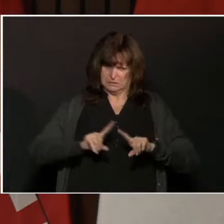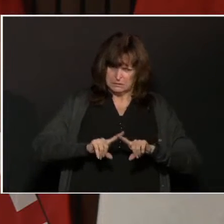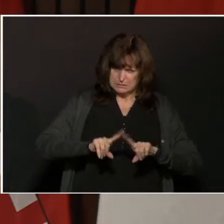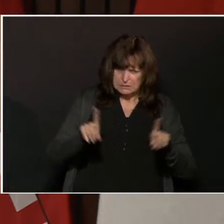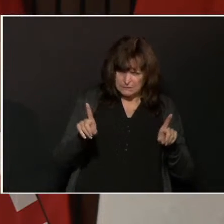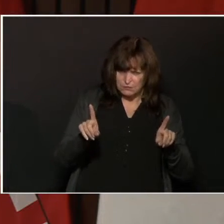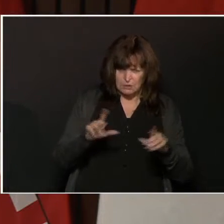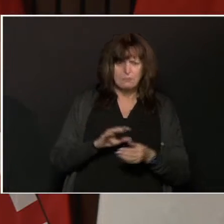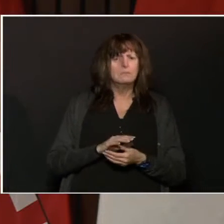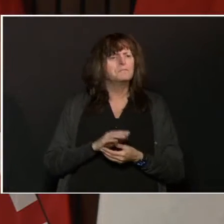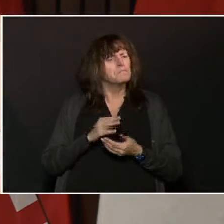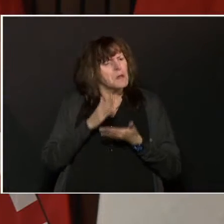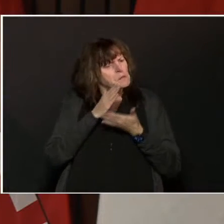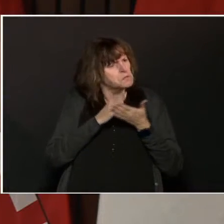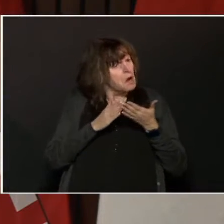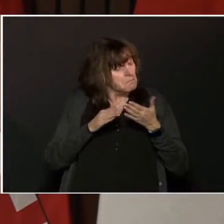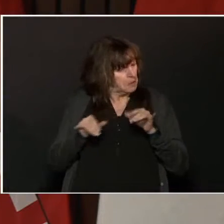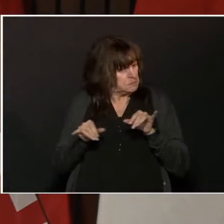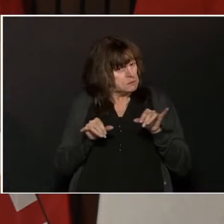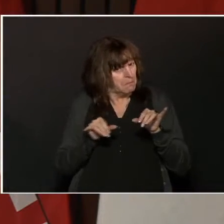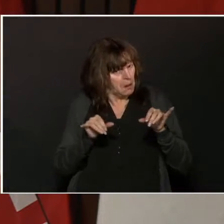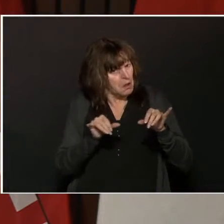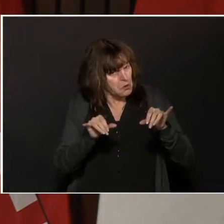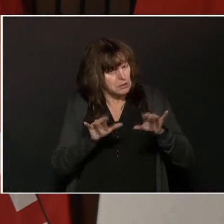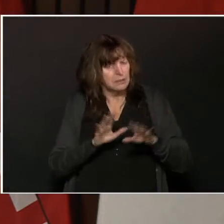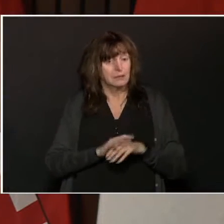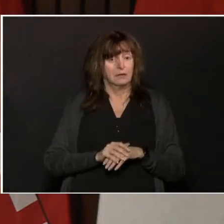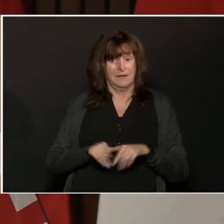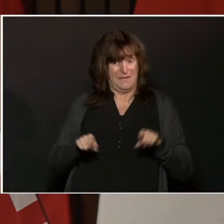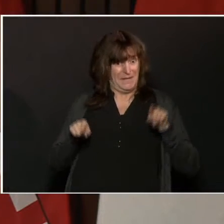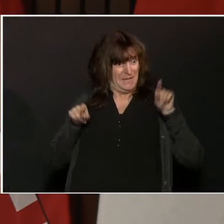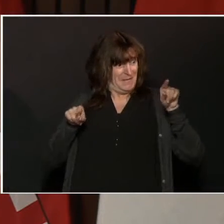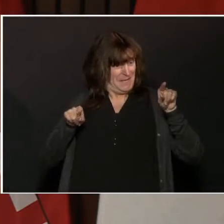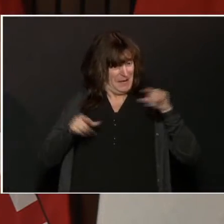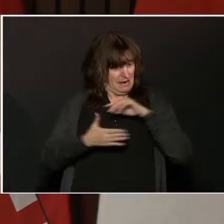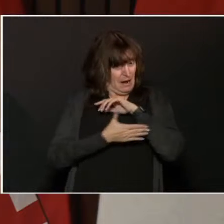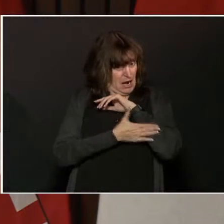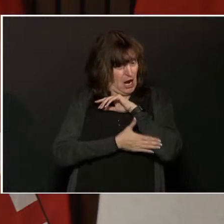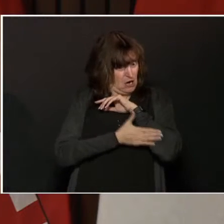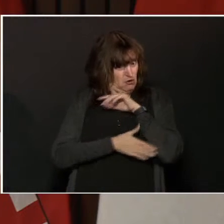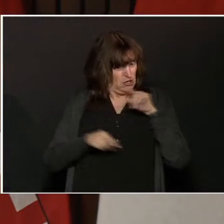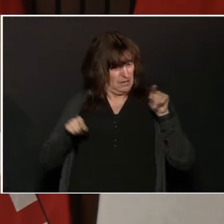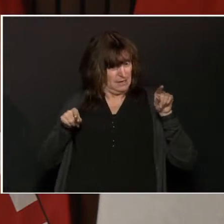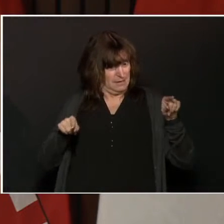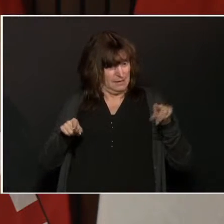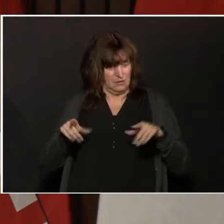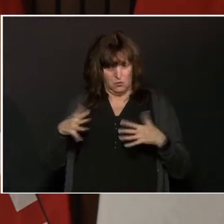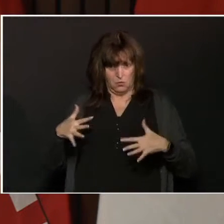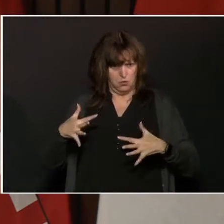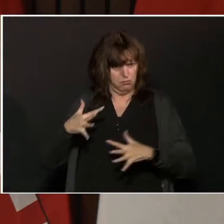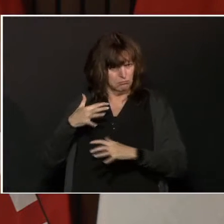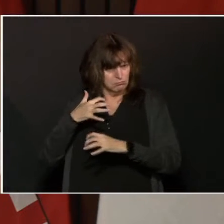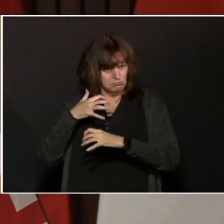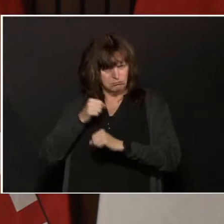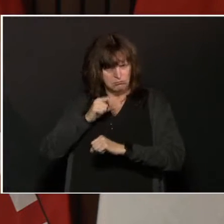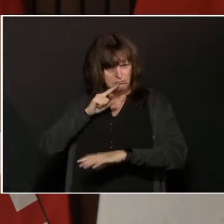WHAT'S IMPORTANT NOTICE IT VIRTUALLY WHAT'S IMPORTANT NOTICE IT VIRTUALLY ALL WHAT'S IMPORTANT NOTICE IT VIRTUALLY ALL OF WHAT'S IMPORTANT NOTICE IT VIRTUALLY ALL OF THESE VIRTUALLY ALL OF THESE JURISDICTIONS VIRTUALLY ALL OF THESE JURISDICTIONS HAVE VIRTUALLY ALL OF THESE JURISDICTIONS HAVE SEEN VIRTUALLY ALL OF THESE JURISDICTIONS HAVE SEEN GROWTH